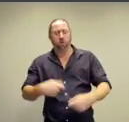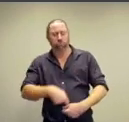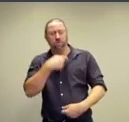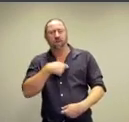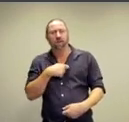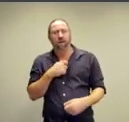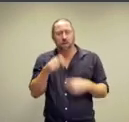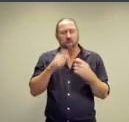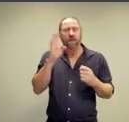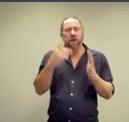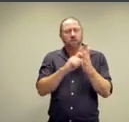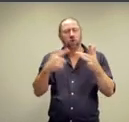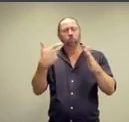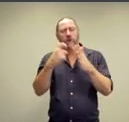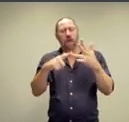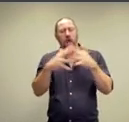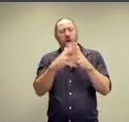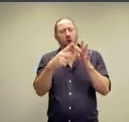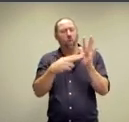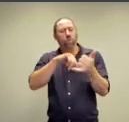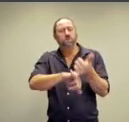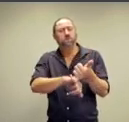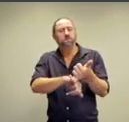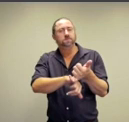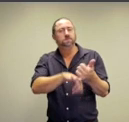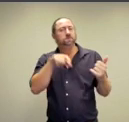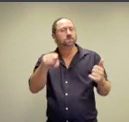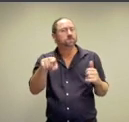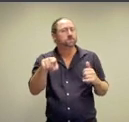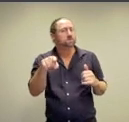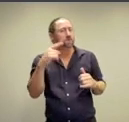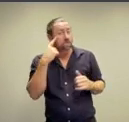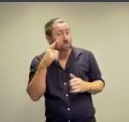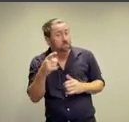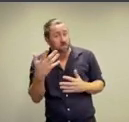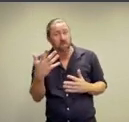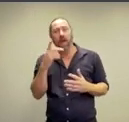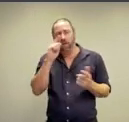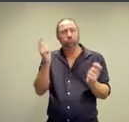fashion. Rick Owens is a really prominent name in this history for his capacity to